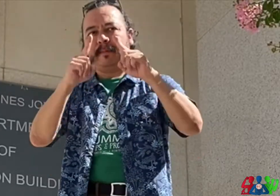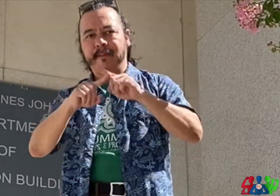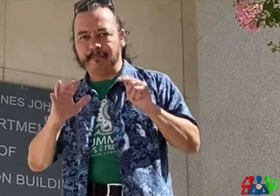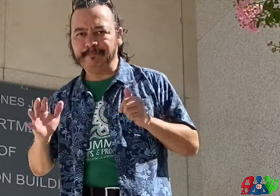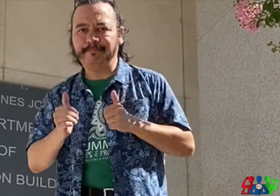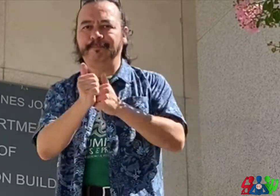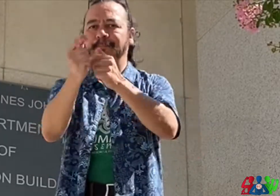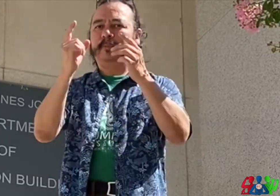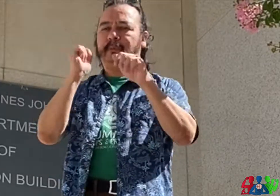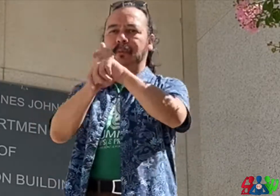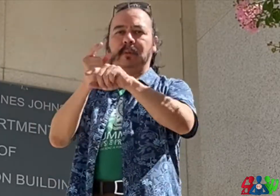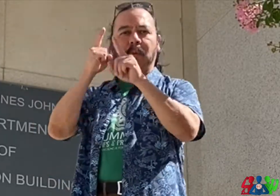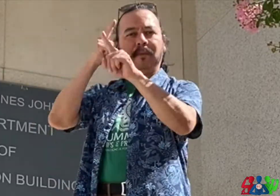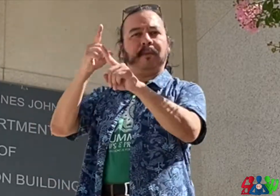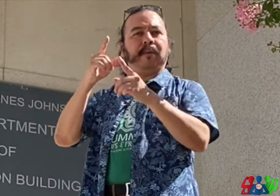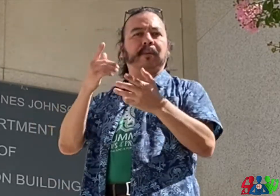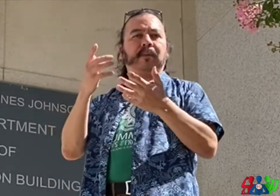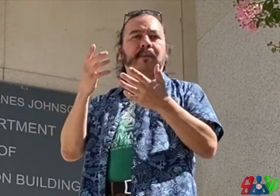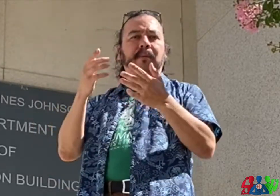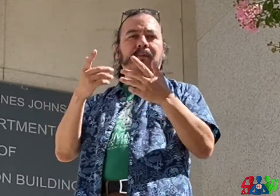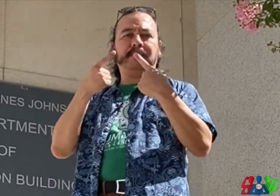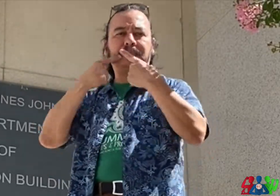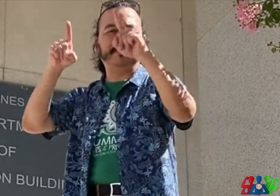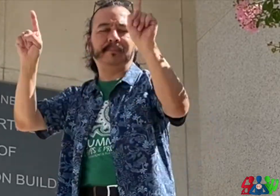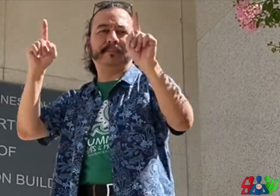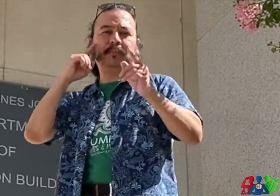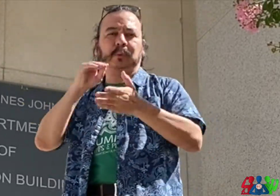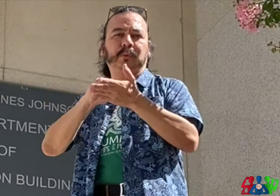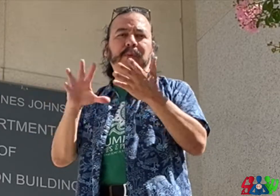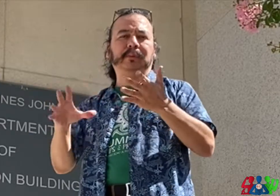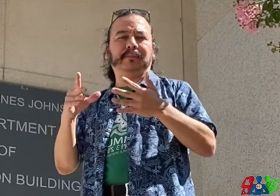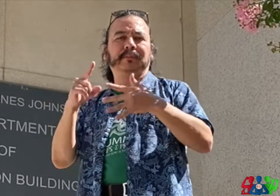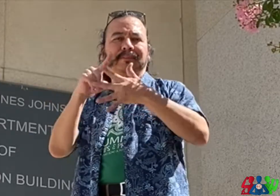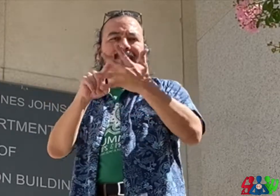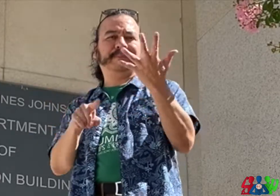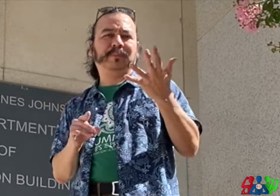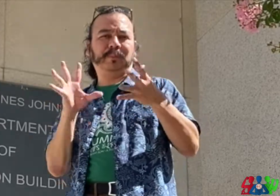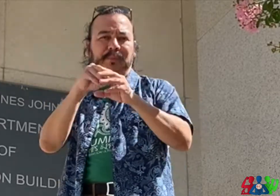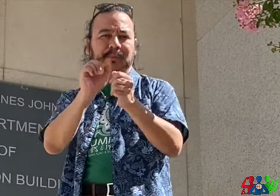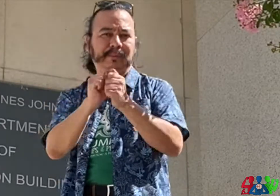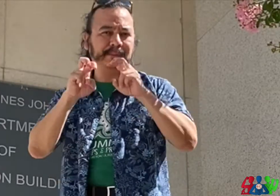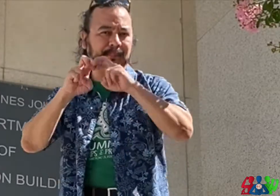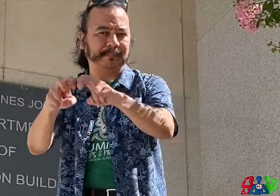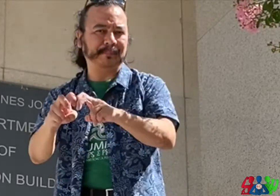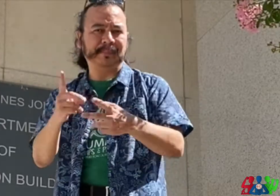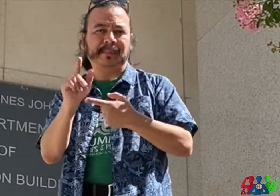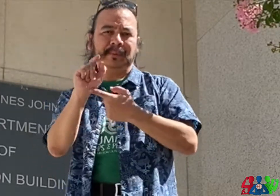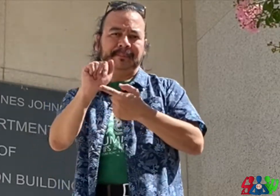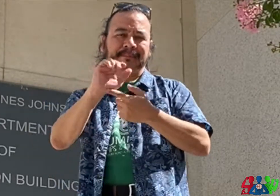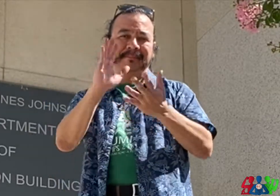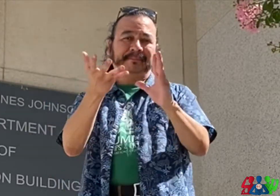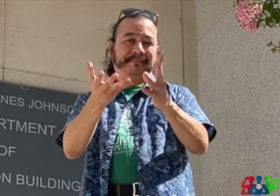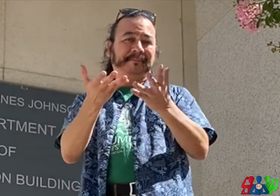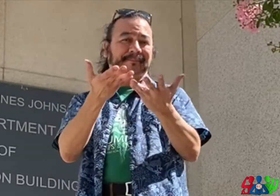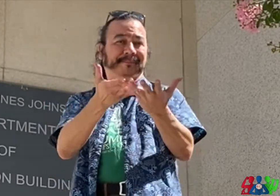For school and organization to precede to achieve our students' learning development. With assessment and metadata for these integration of STEM and Sign Language in K-12 Education